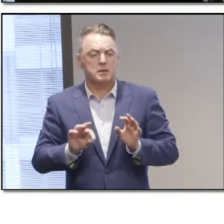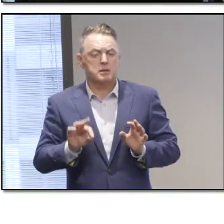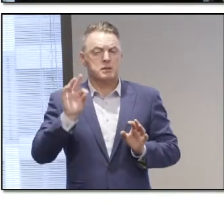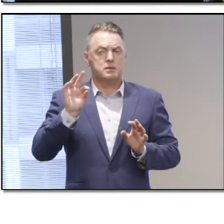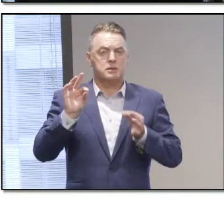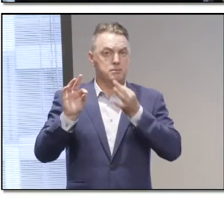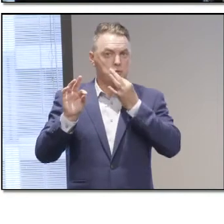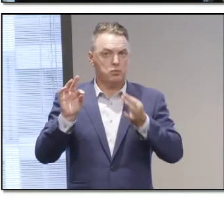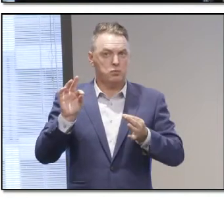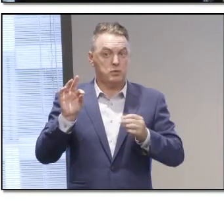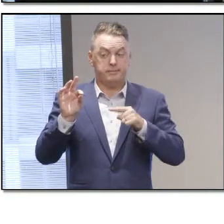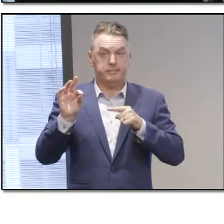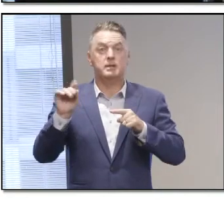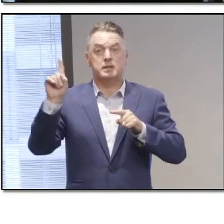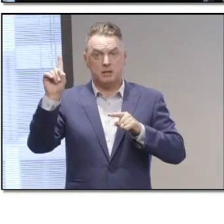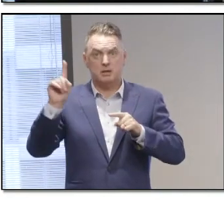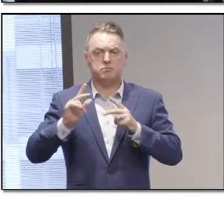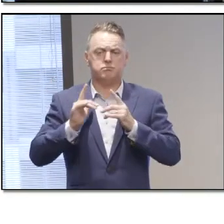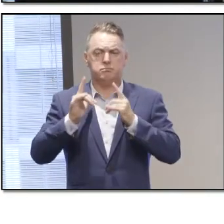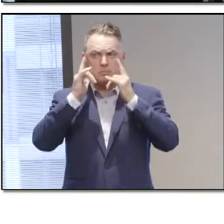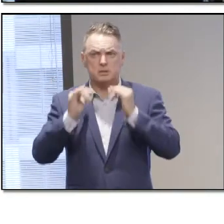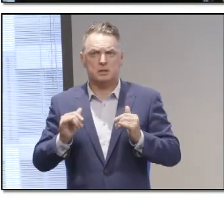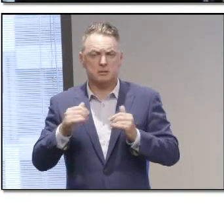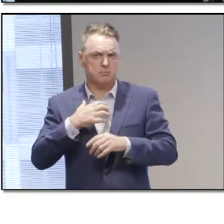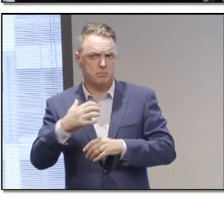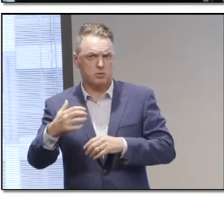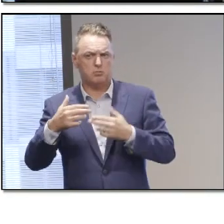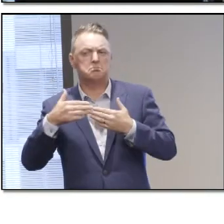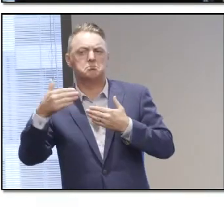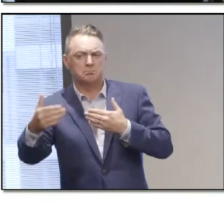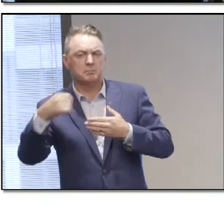that is now being supplemented and we'll have additional information at the end of next year